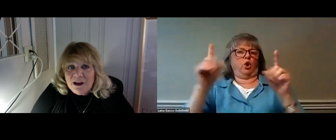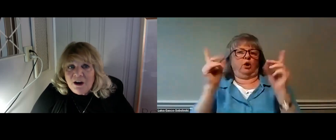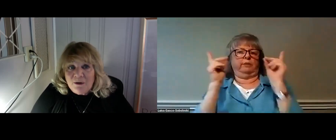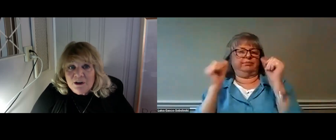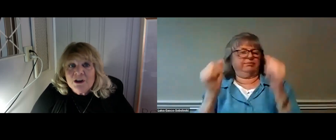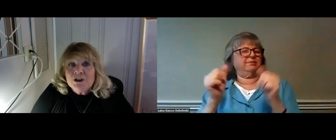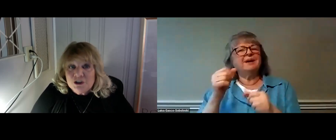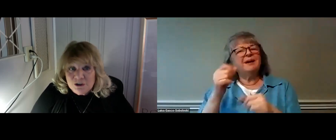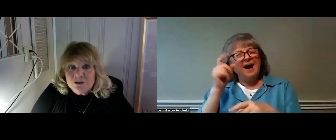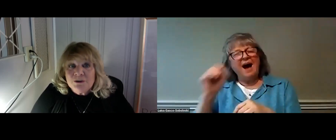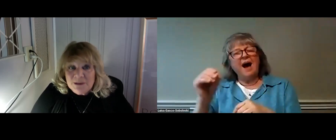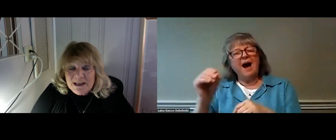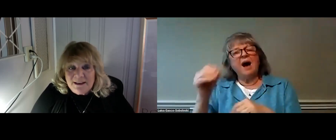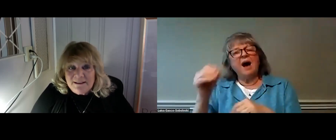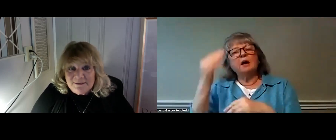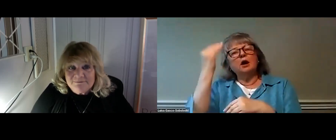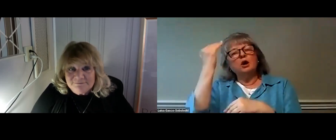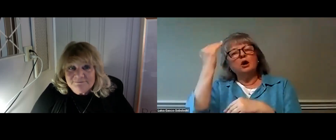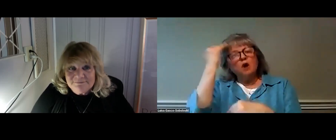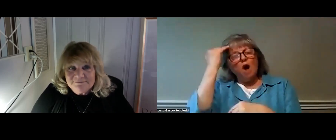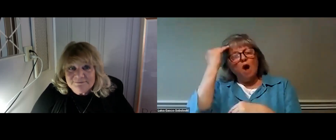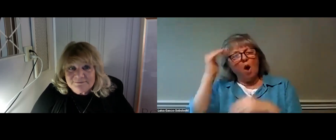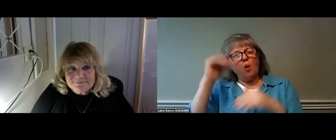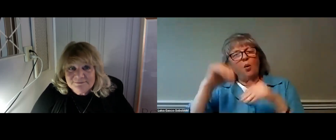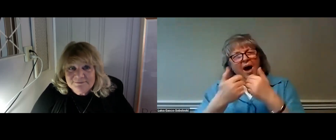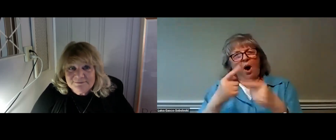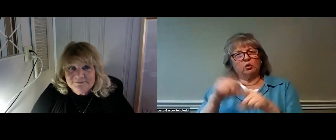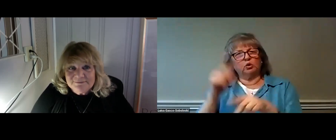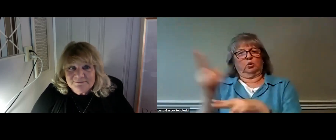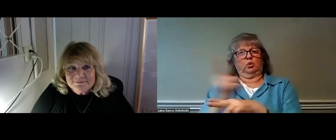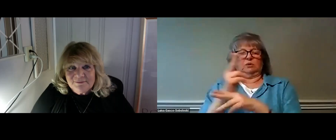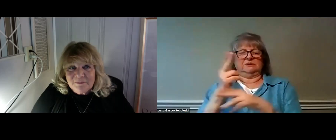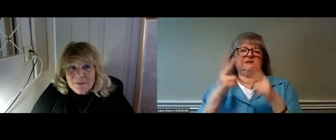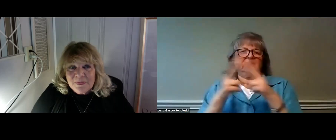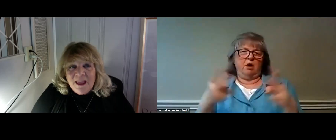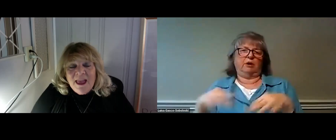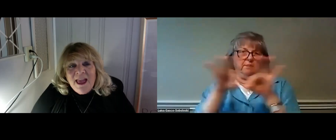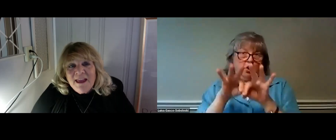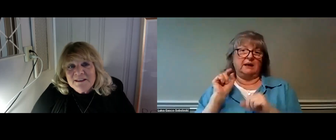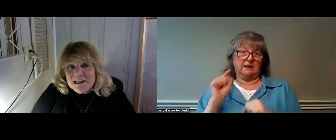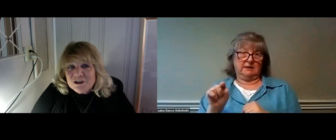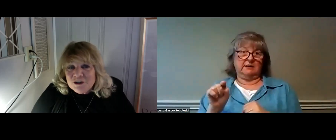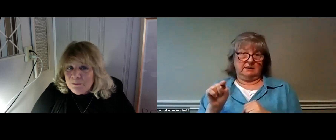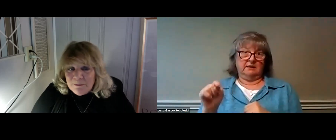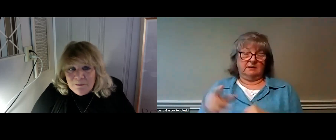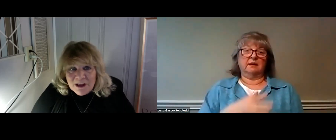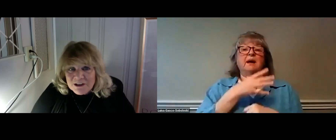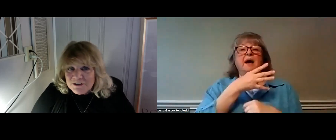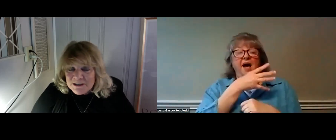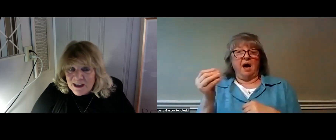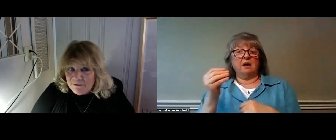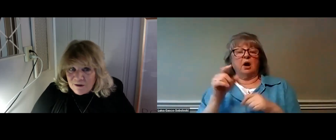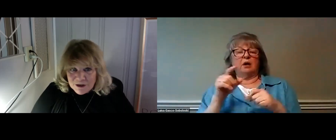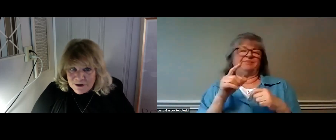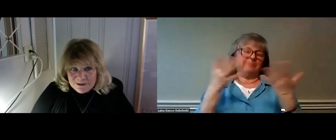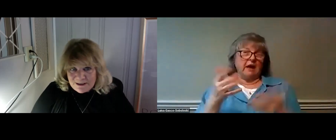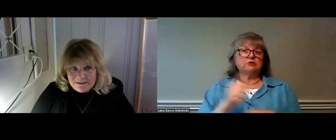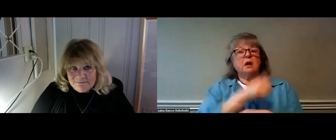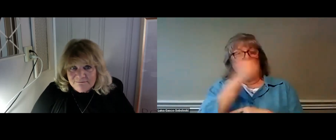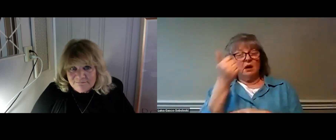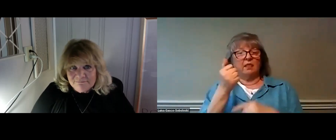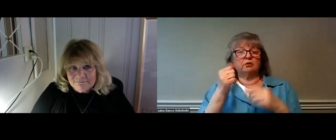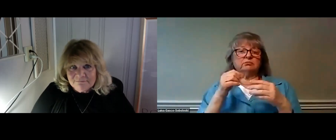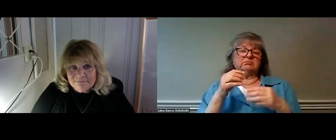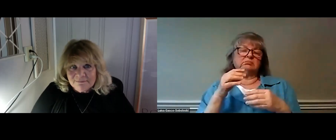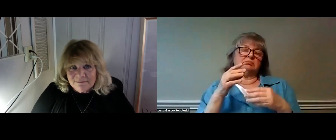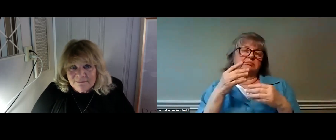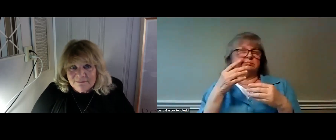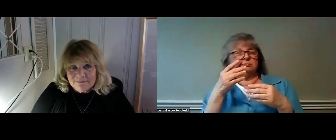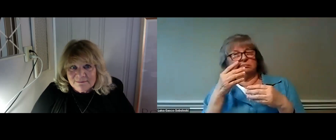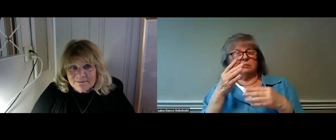should you need it. And teach your people on your staff how to use it. (pause)